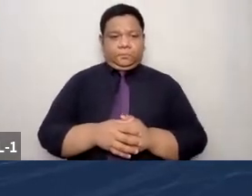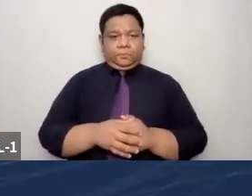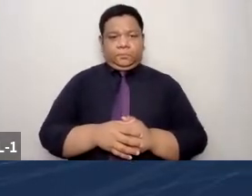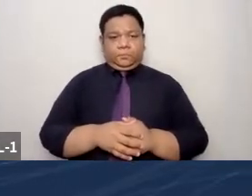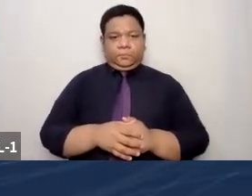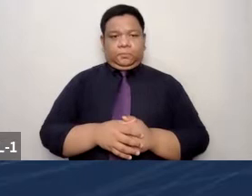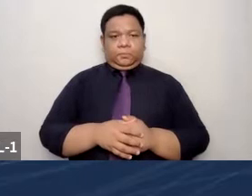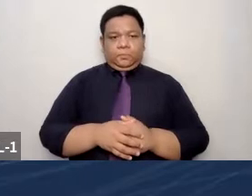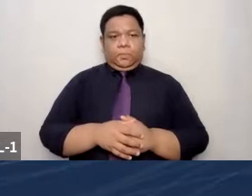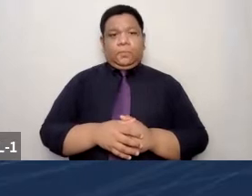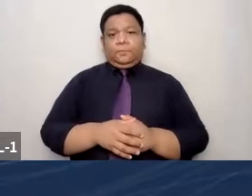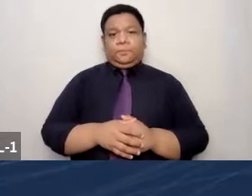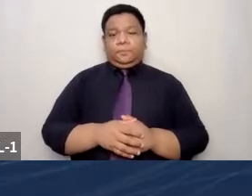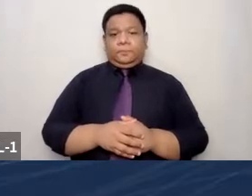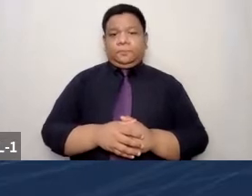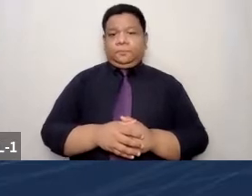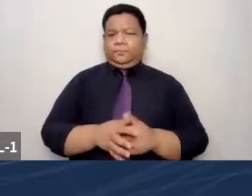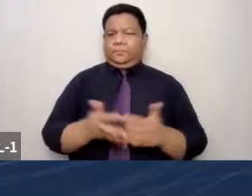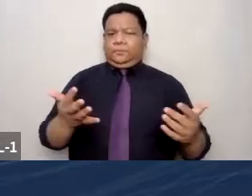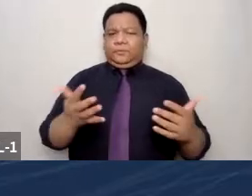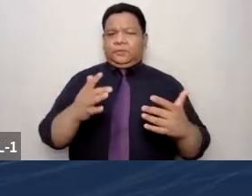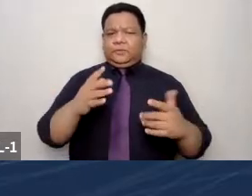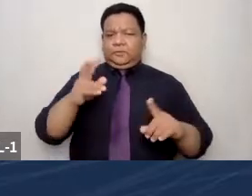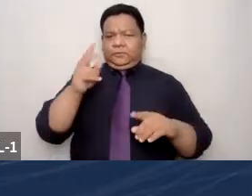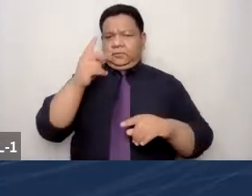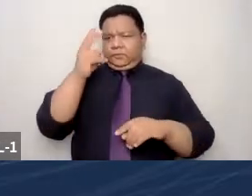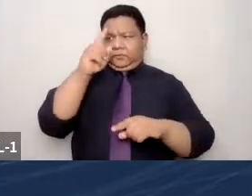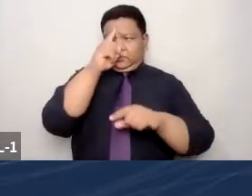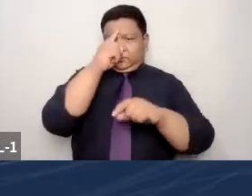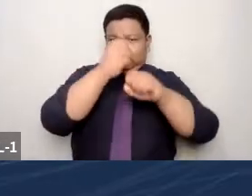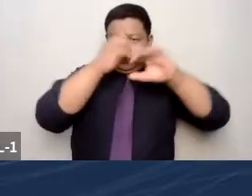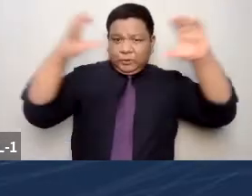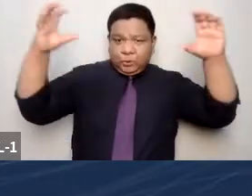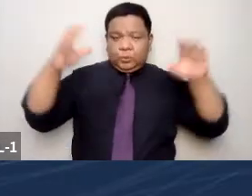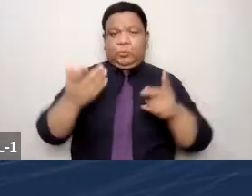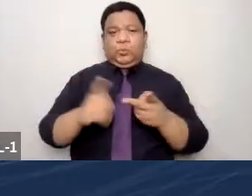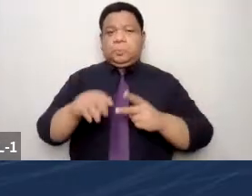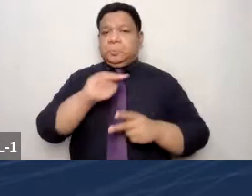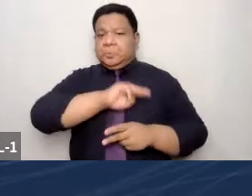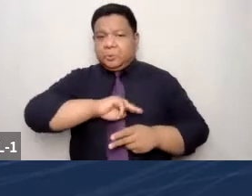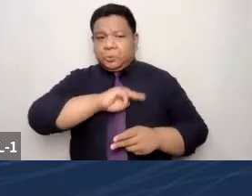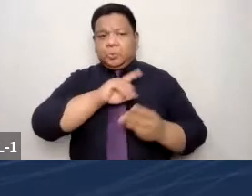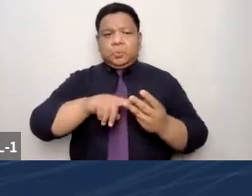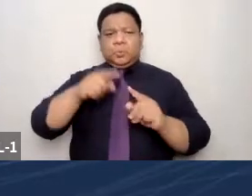So what are our vision, mission, and goals? Why are we getting vaccinated?